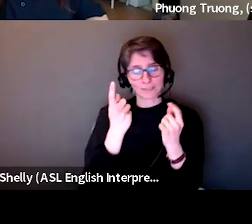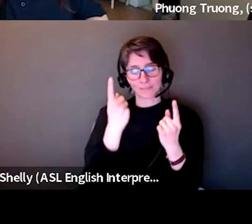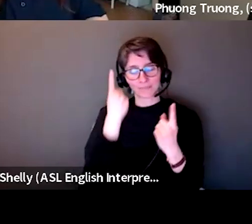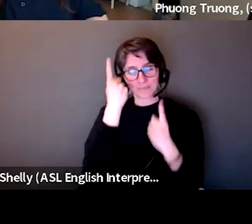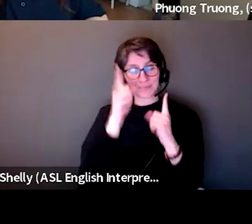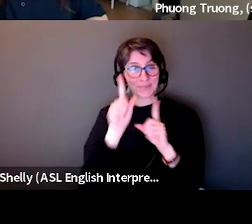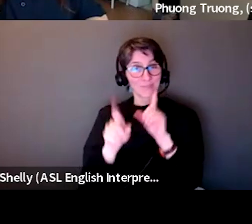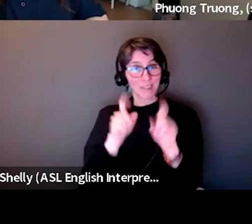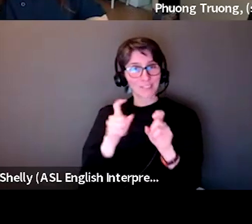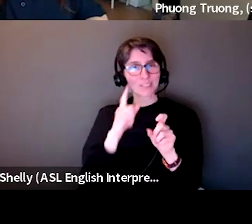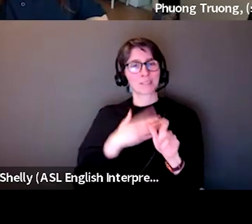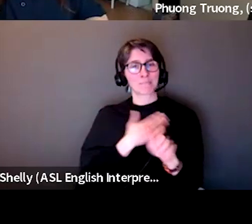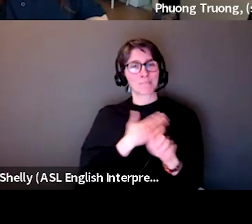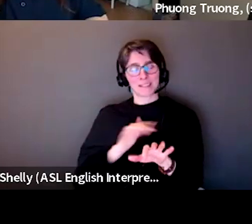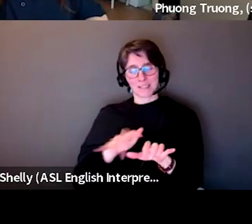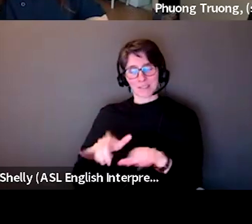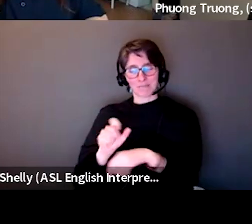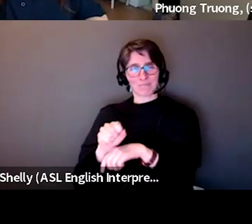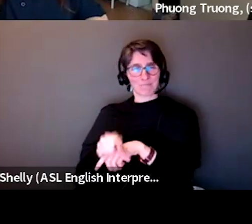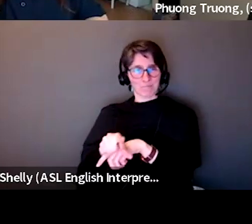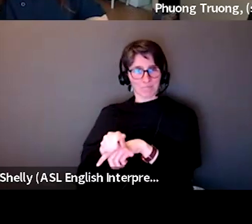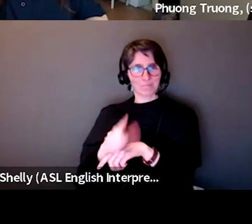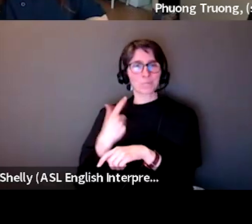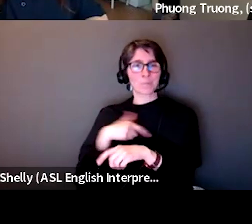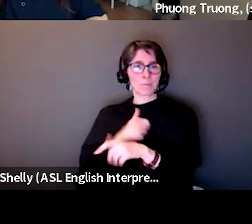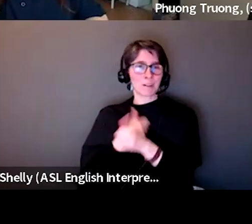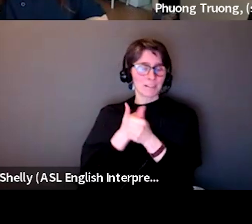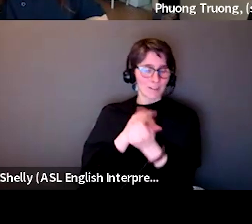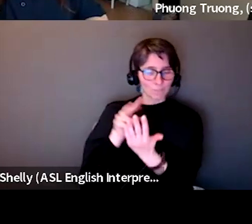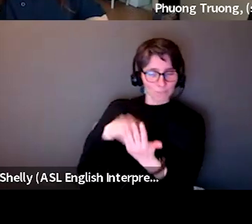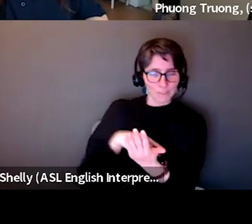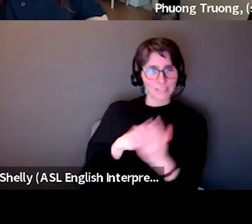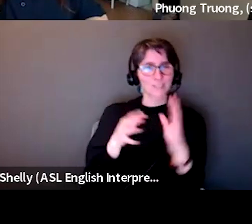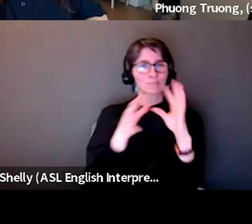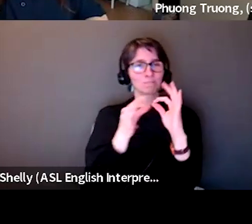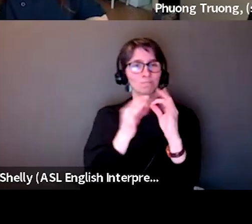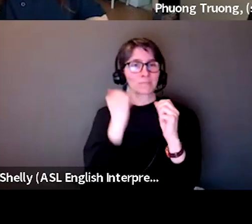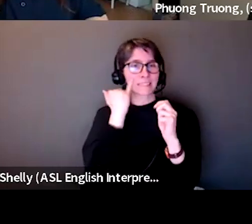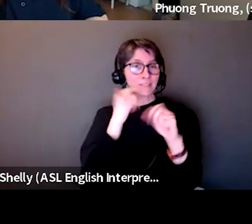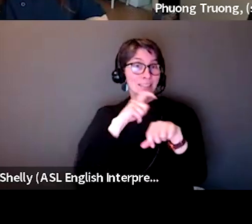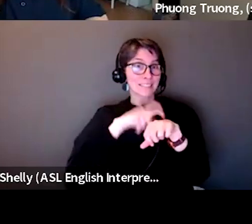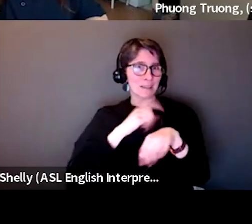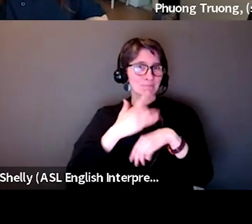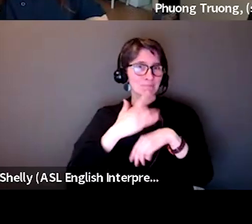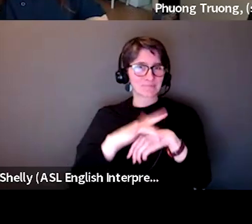and we will do everything we can to get to those leading up to the end of today's session.